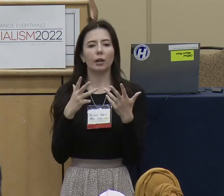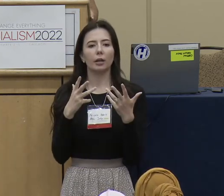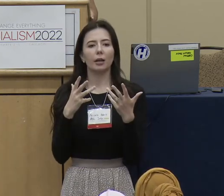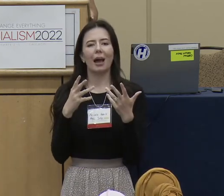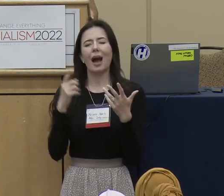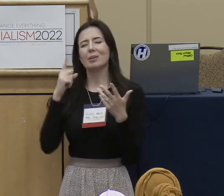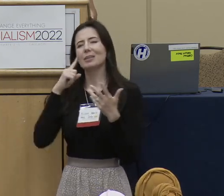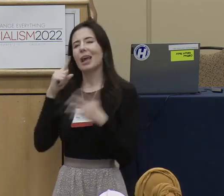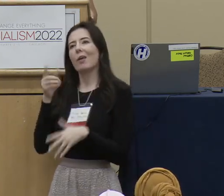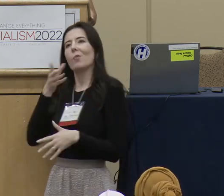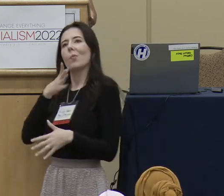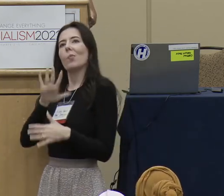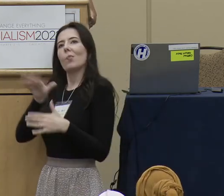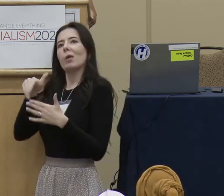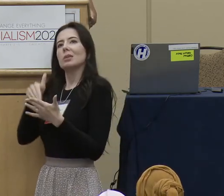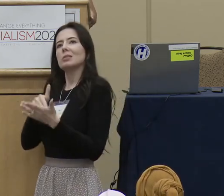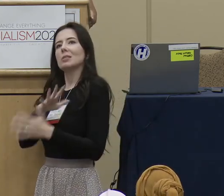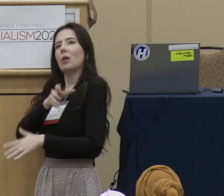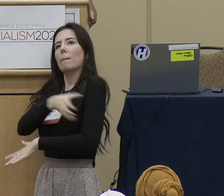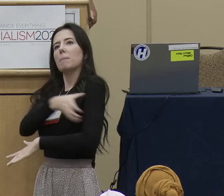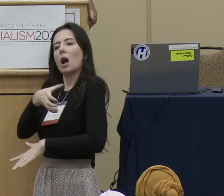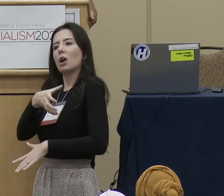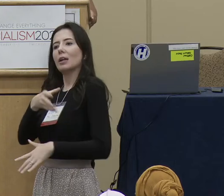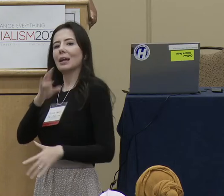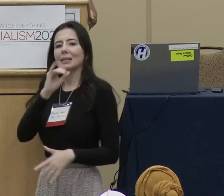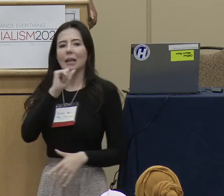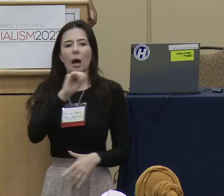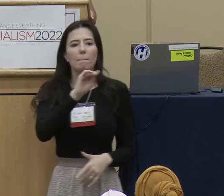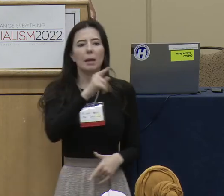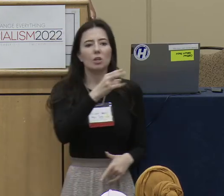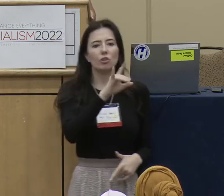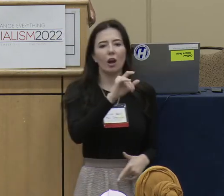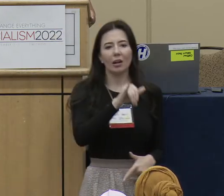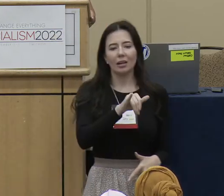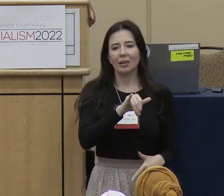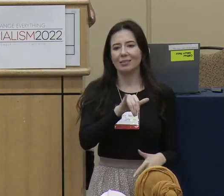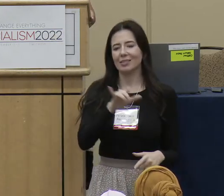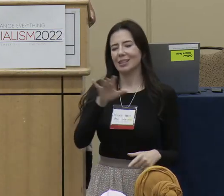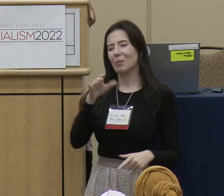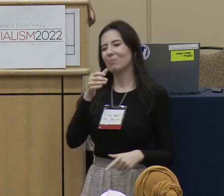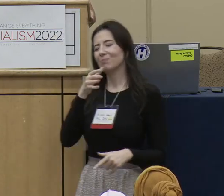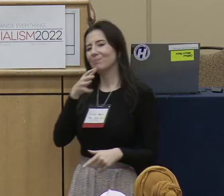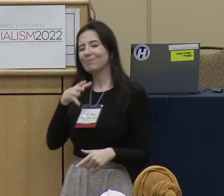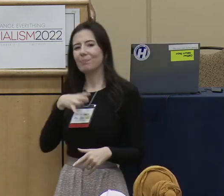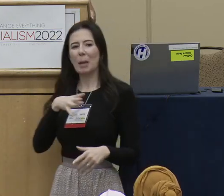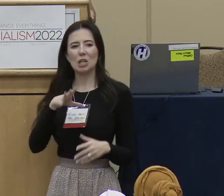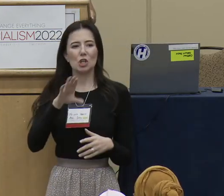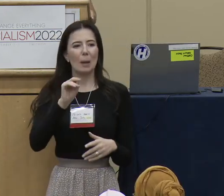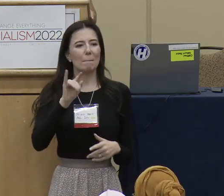a healthy way getting back to -- ≫ BARBARA: Yeah, I would say woman-centered power and not